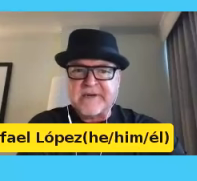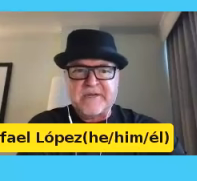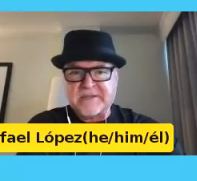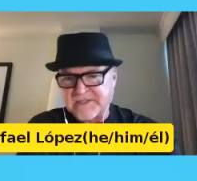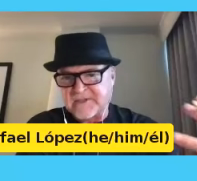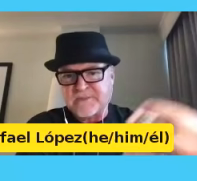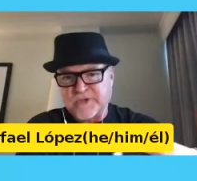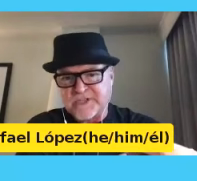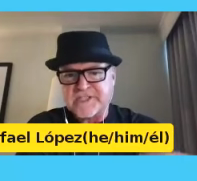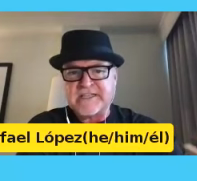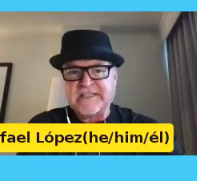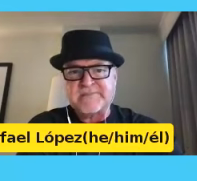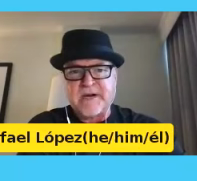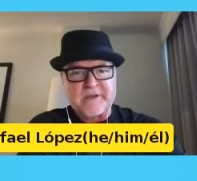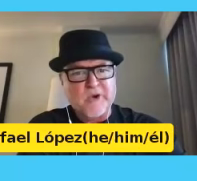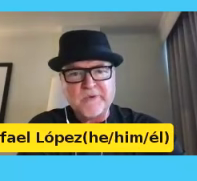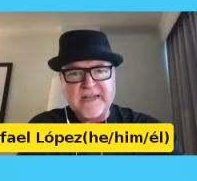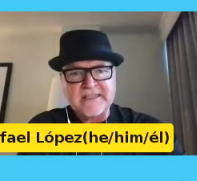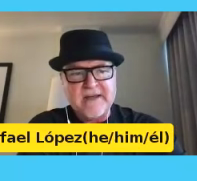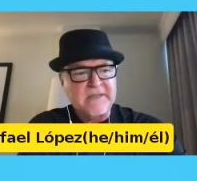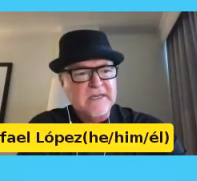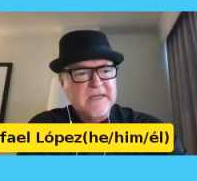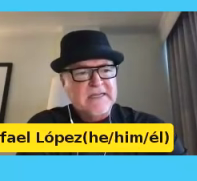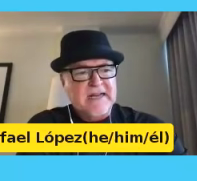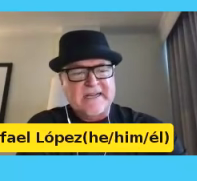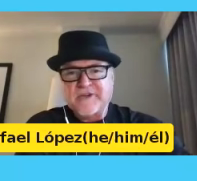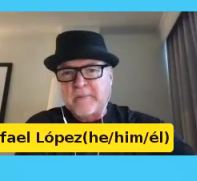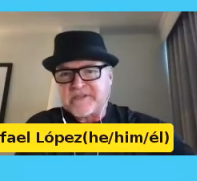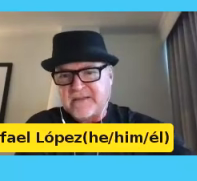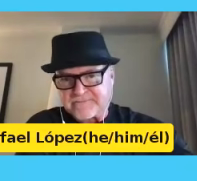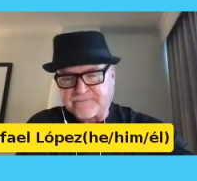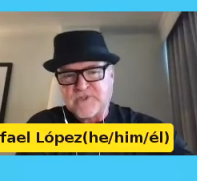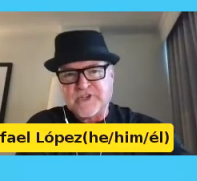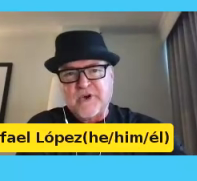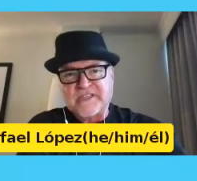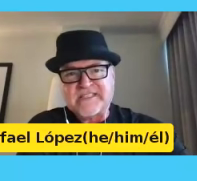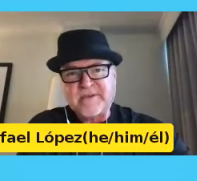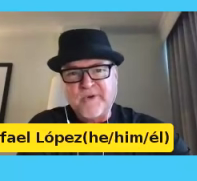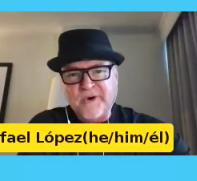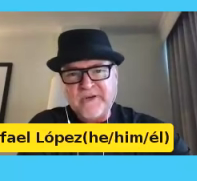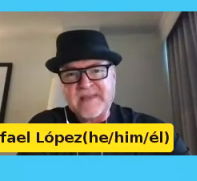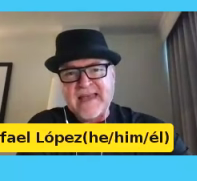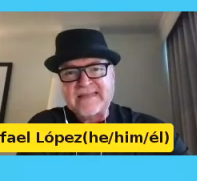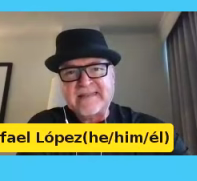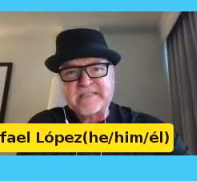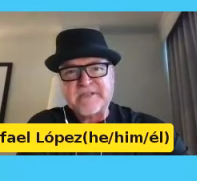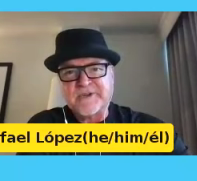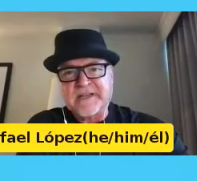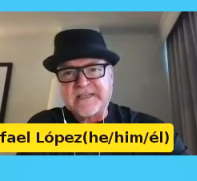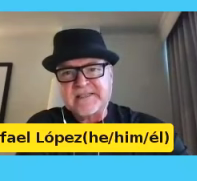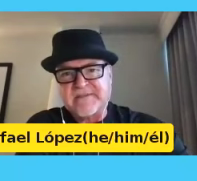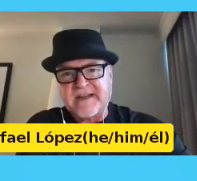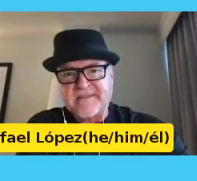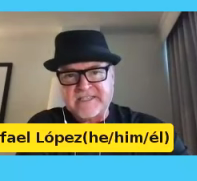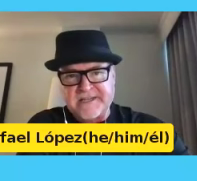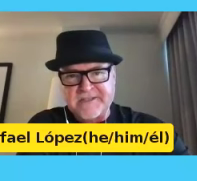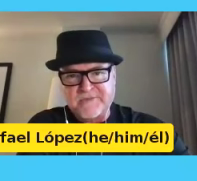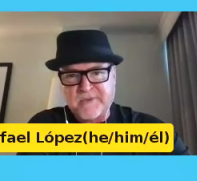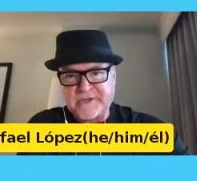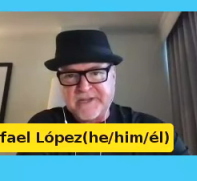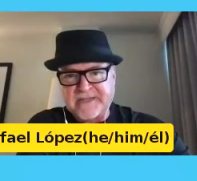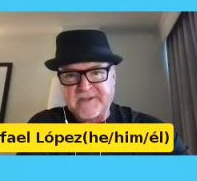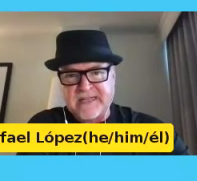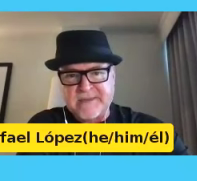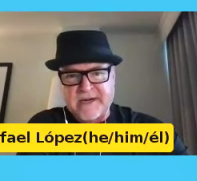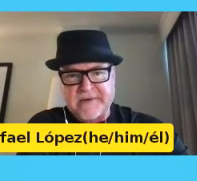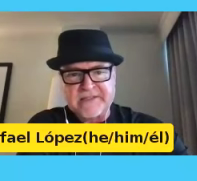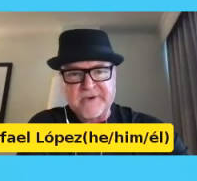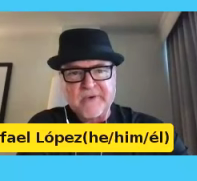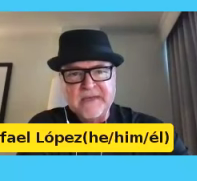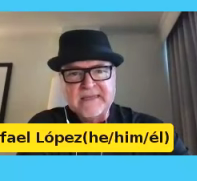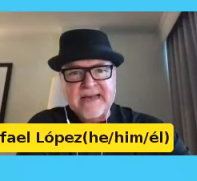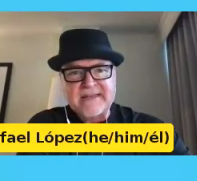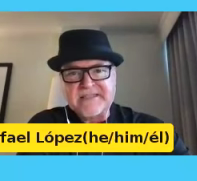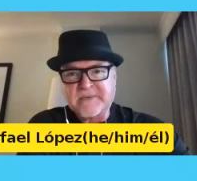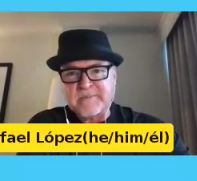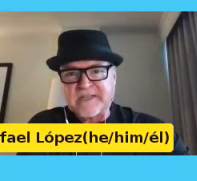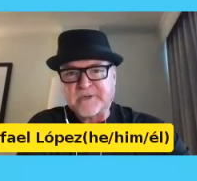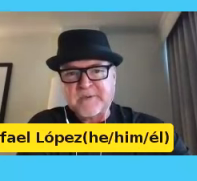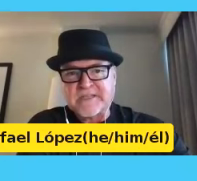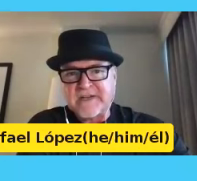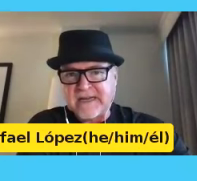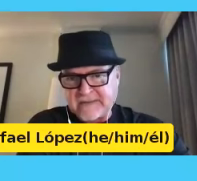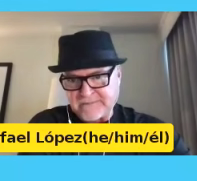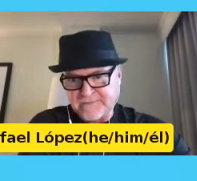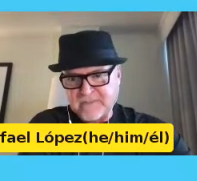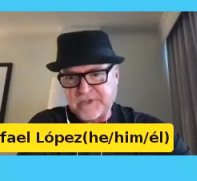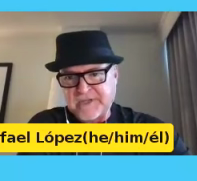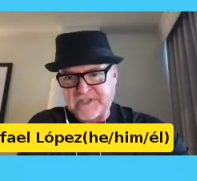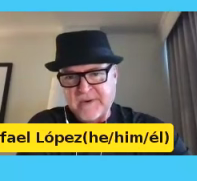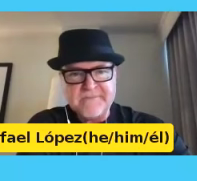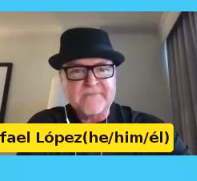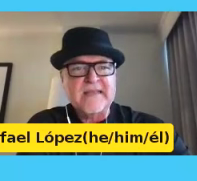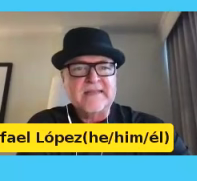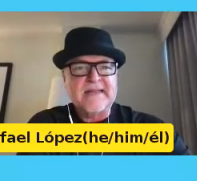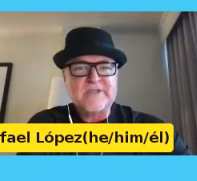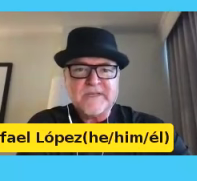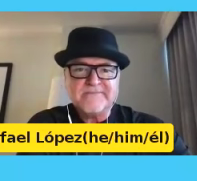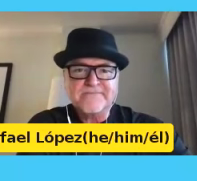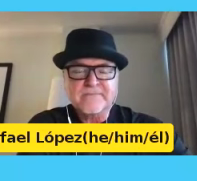when we run out of ladder, grandpas are very welcome. Watch out for that hair. . Next picture. And, I'll show you some before and after as I finish my presentation. This is part of our lunch area where nobody stuck around, it was very boring nobody came by. The